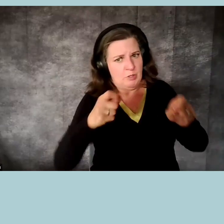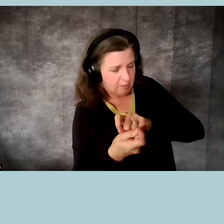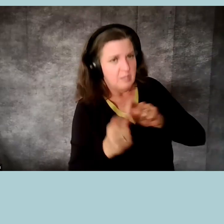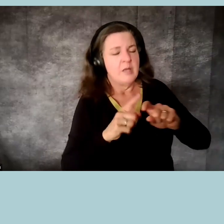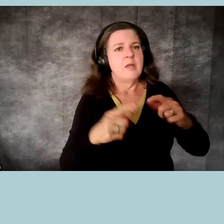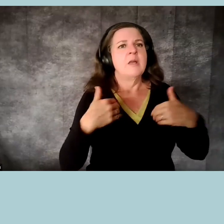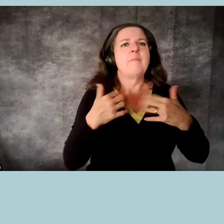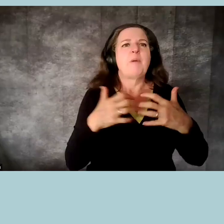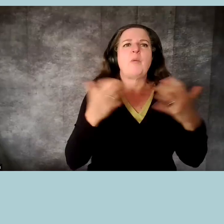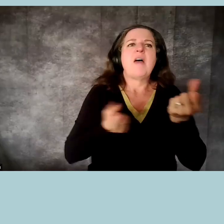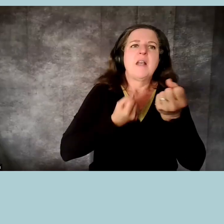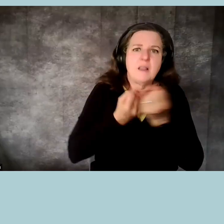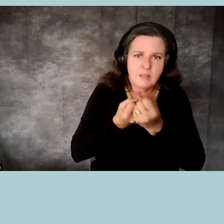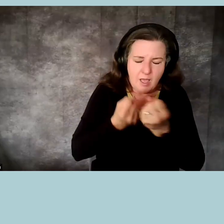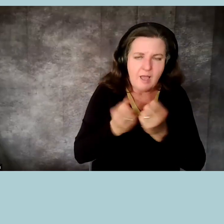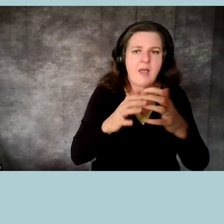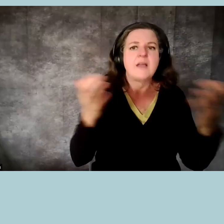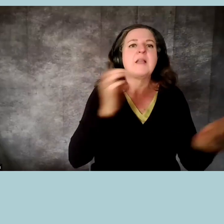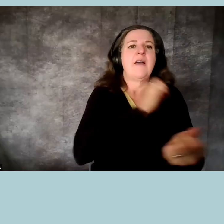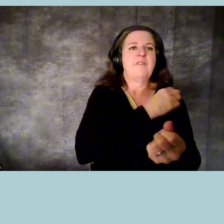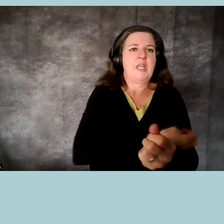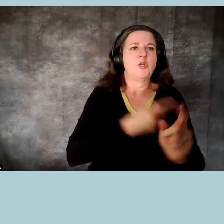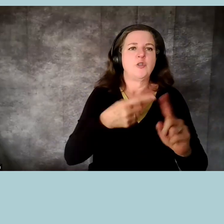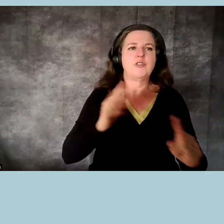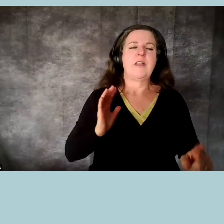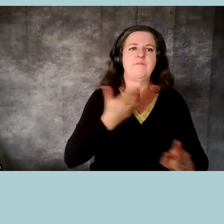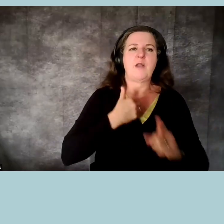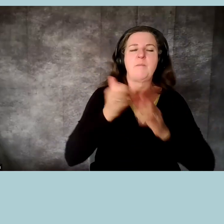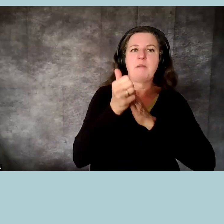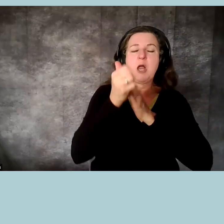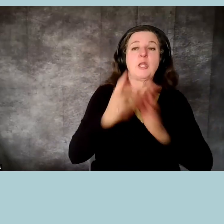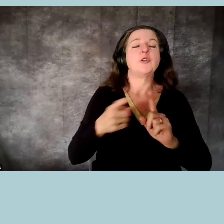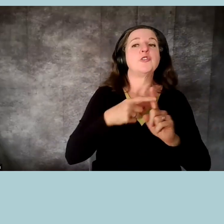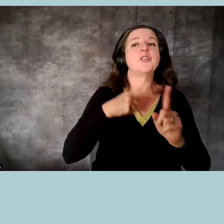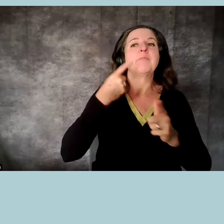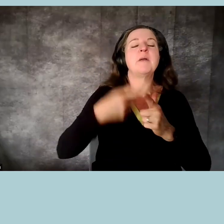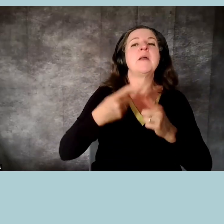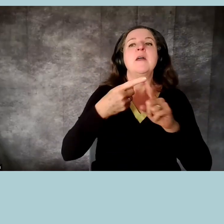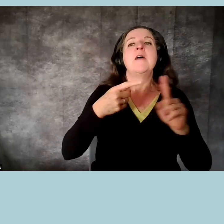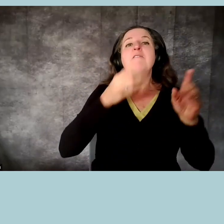our leadership and then from, you know, the individual program officers and other folks who are engaged.